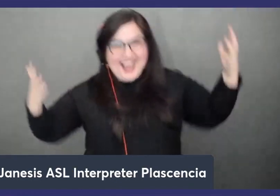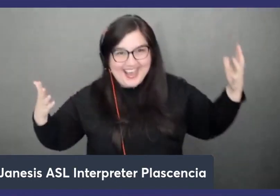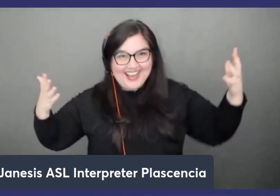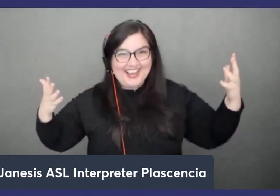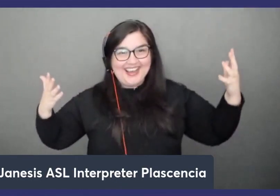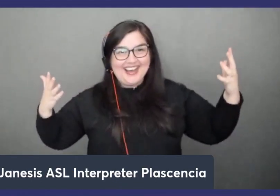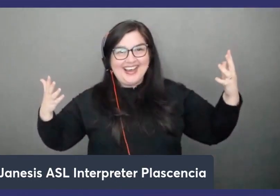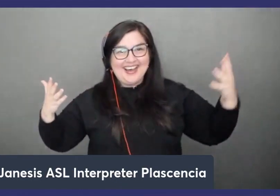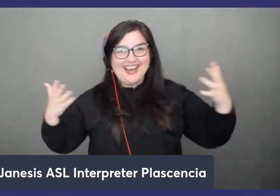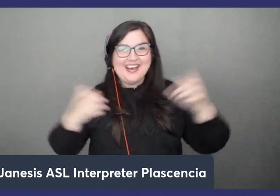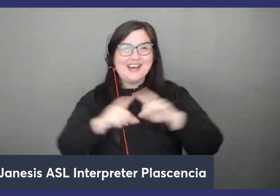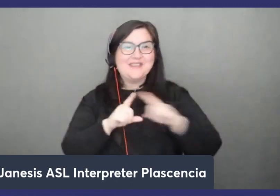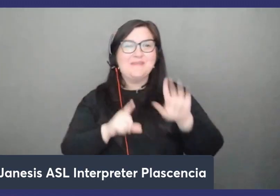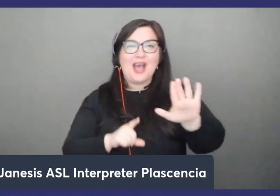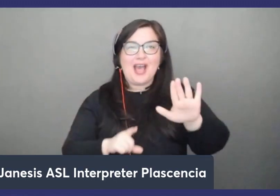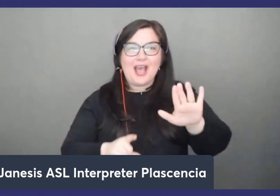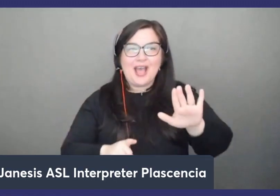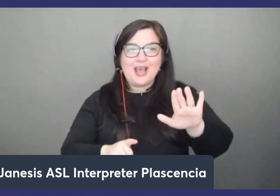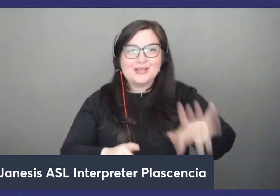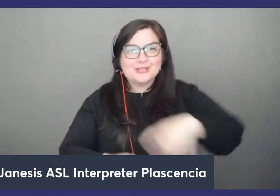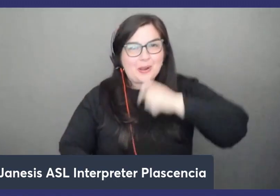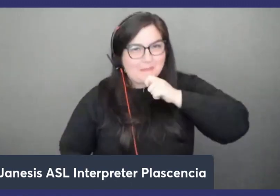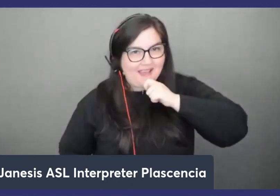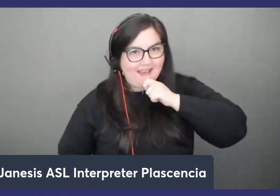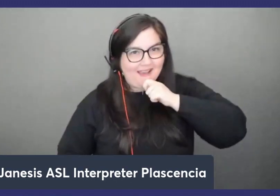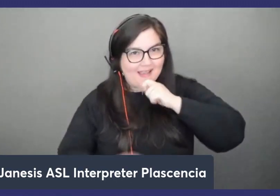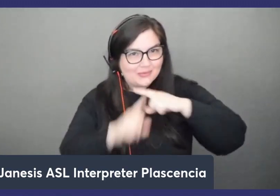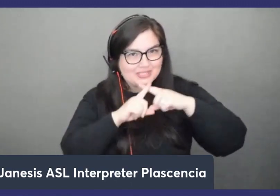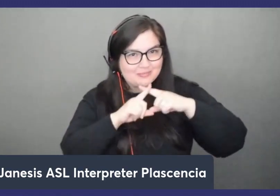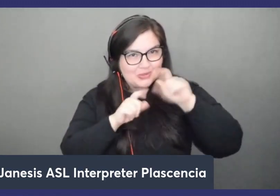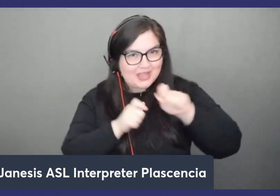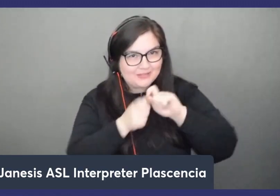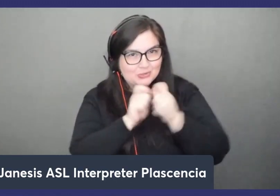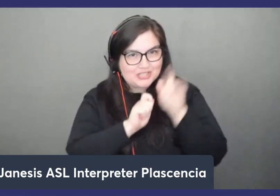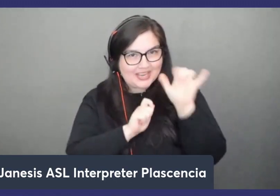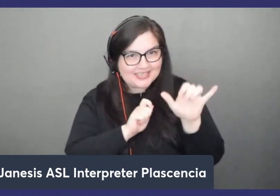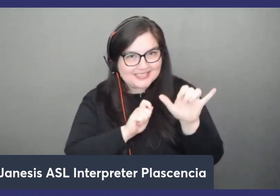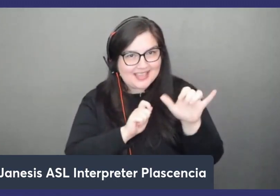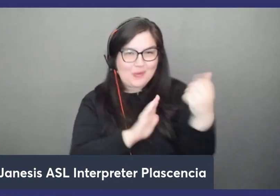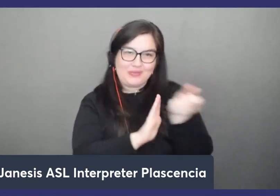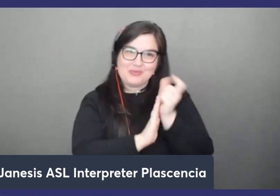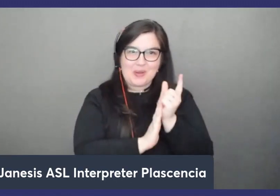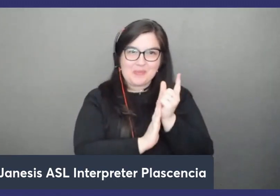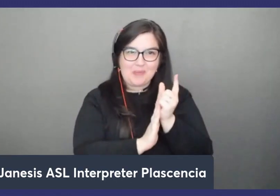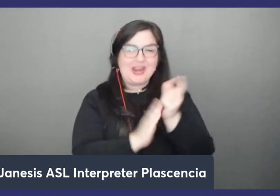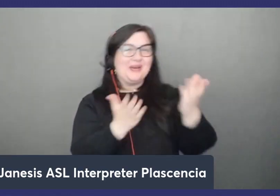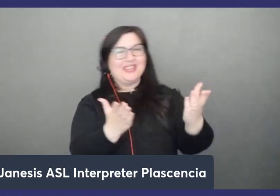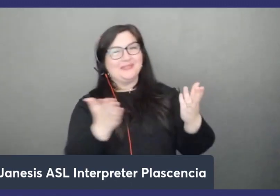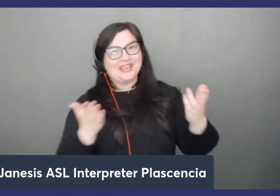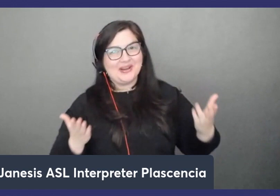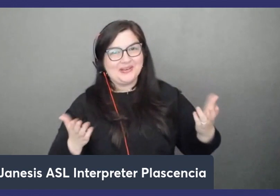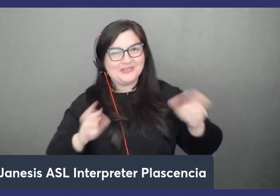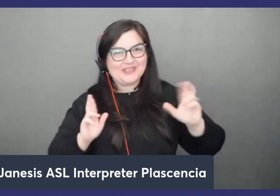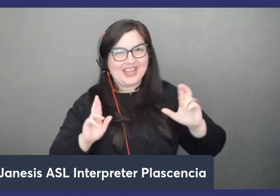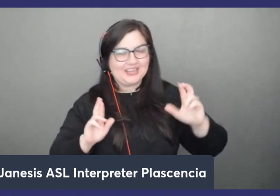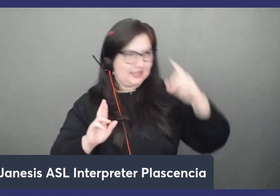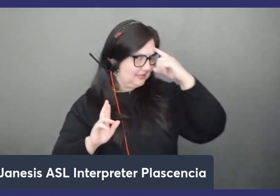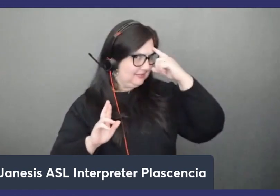But your mic was on mute. - Hi, Ali. We gotta change that, right? Let's do that for ya. There we go. I think we have it unmuted.